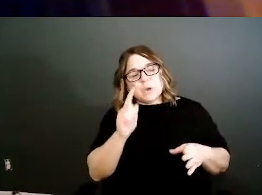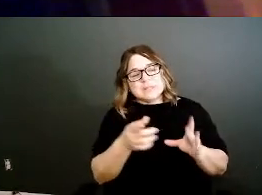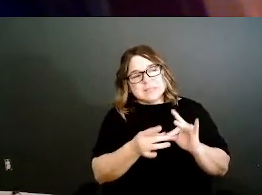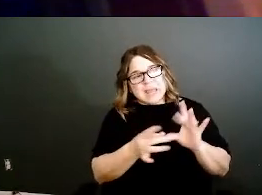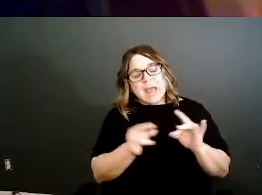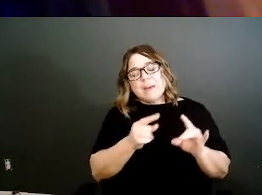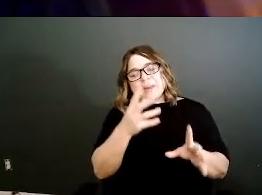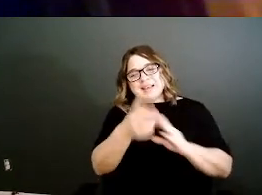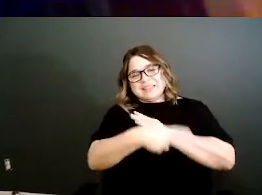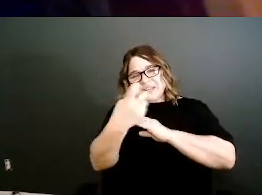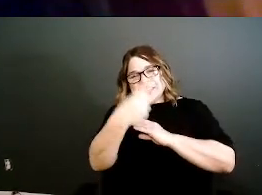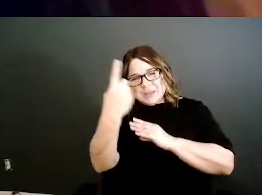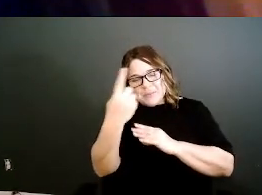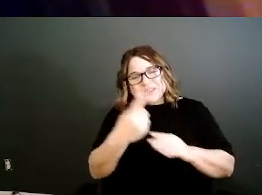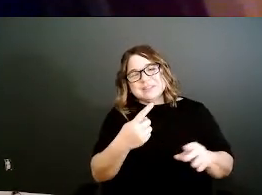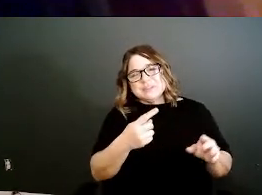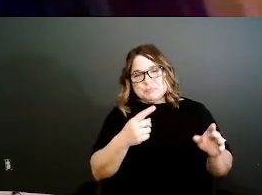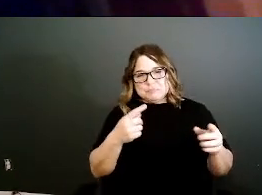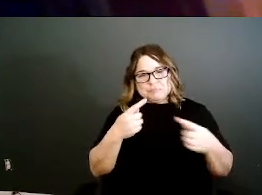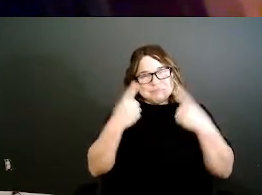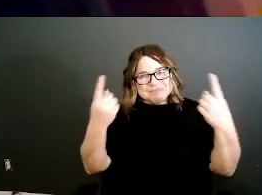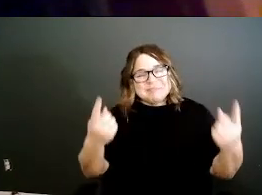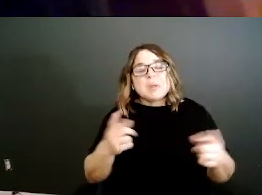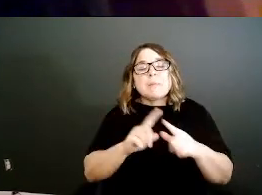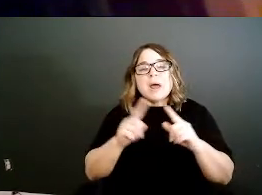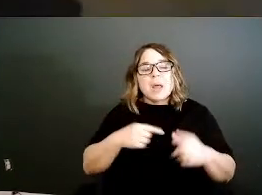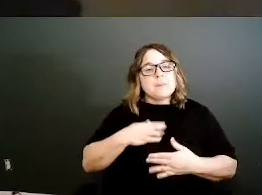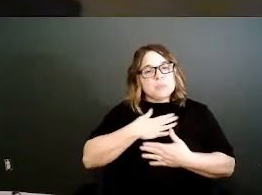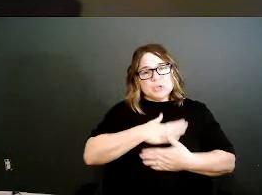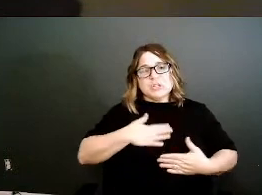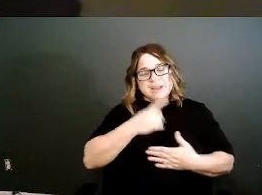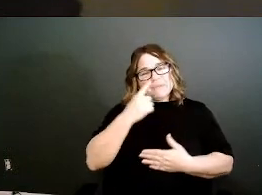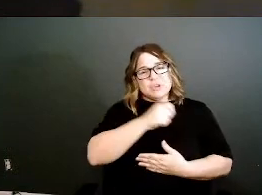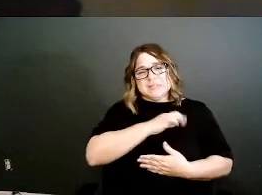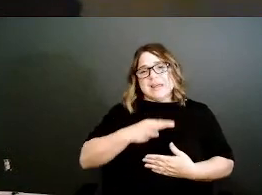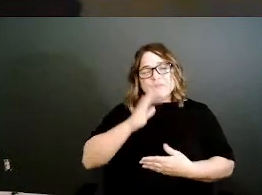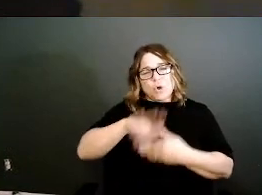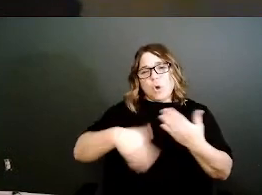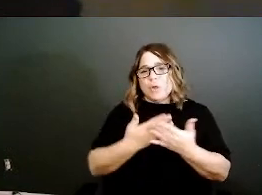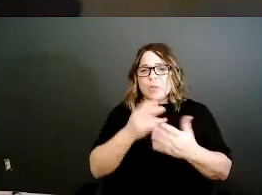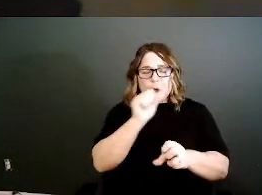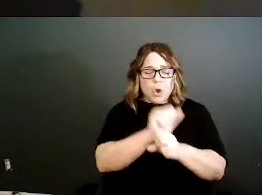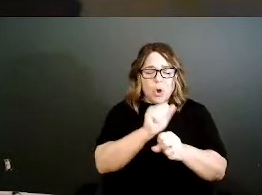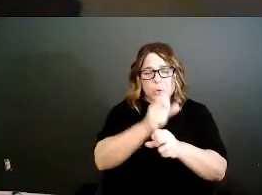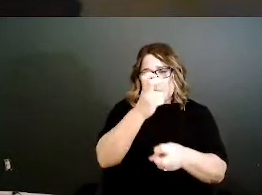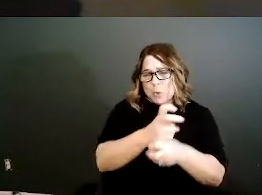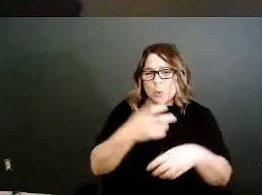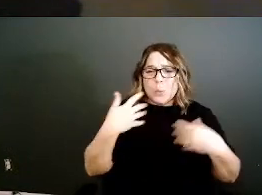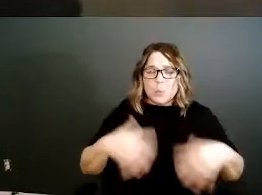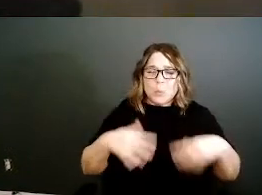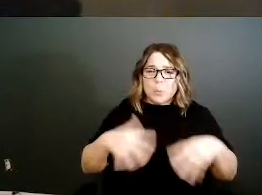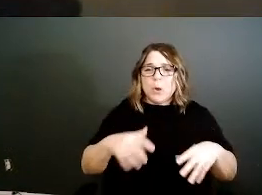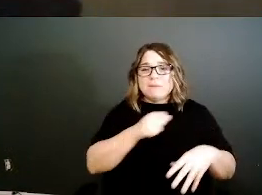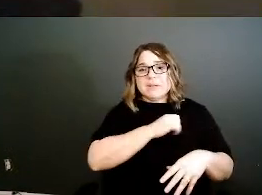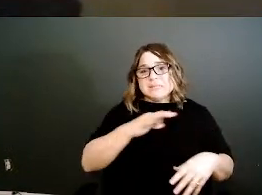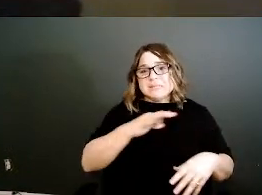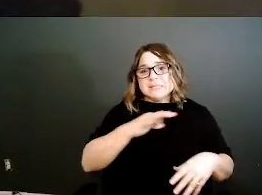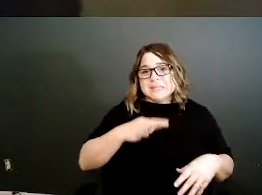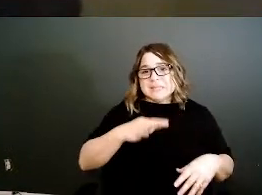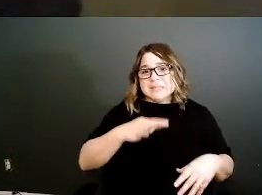≫ COUNCIL PRESIDENT BENDER: THANK YOU. COUNCIL MEMBER GORDON. ≫ COUNCIL MEMBER GORDON: I ALSO WANT TO EXTEND MY THANKS TO MY COLLEAGUES.